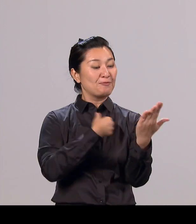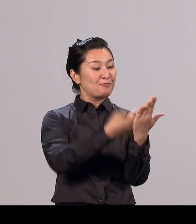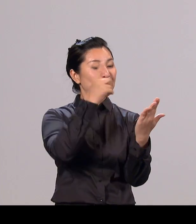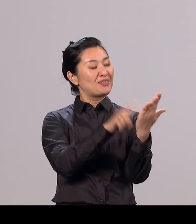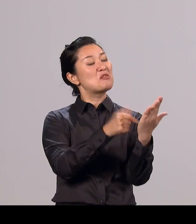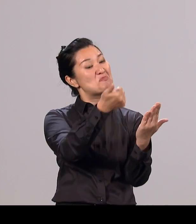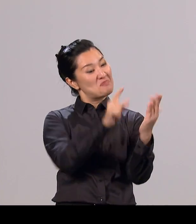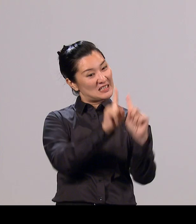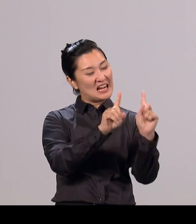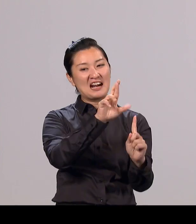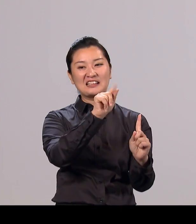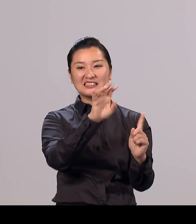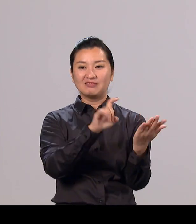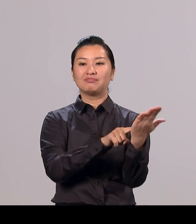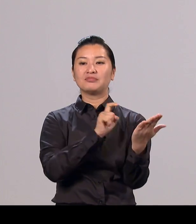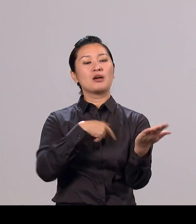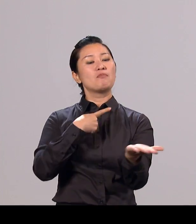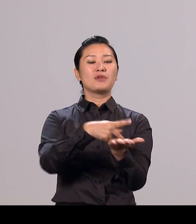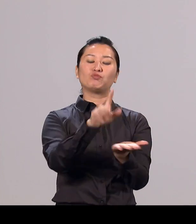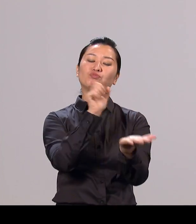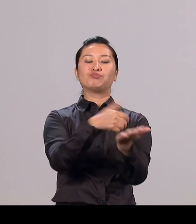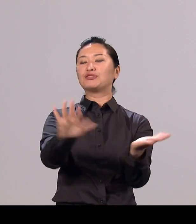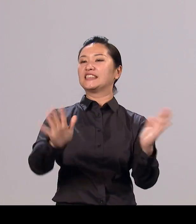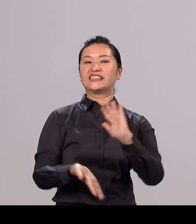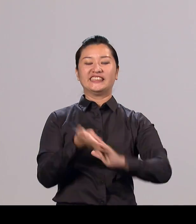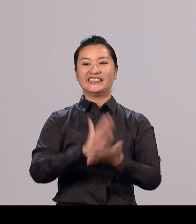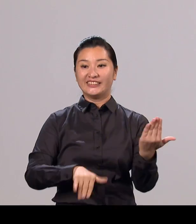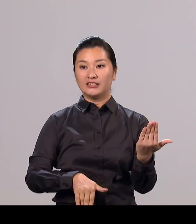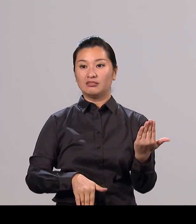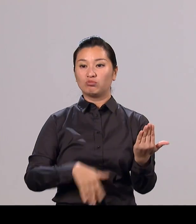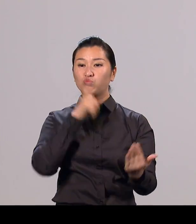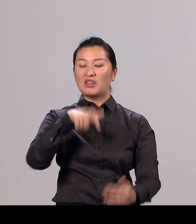No need to book a cab by phone, no need to hail a cruising cab along the street.